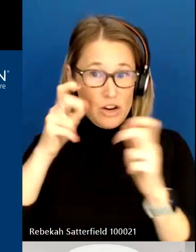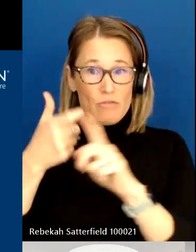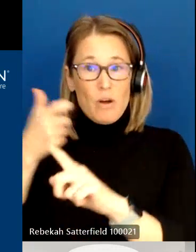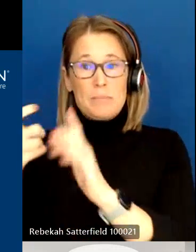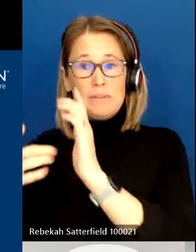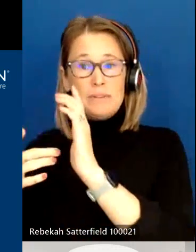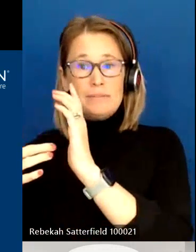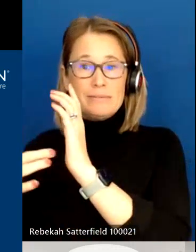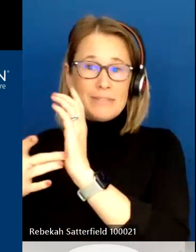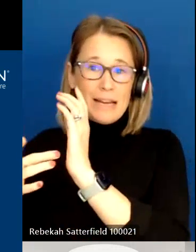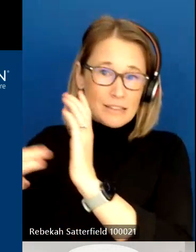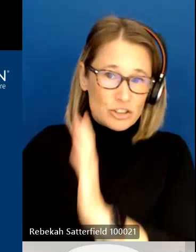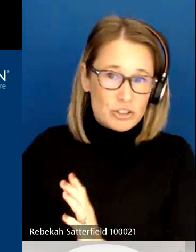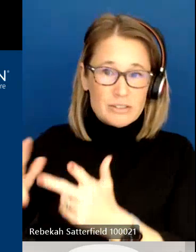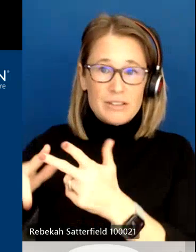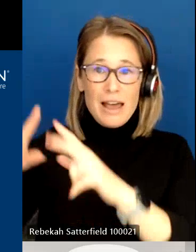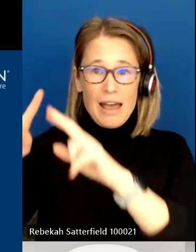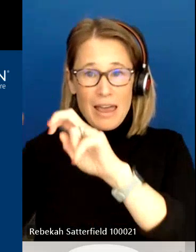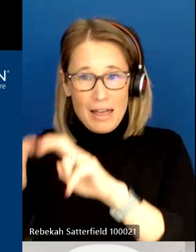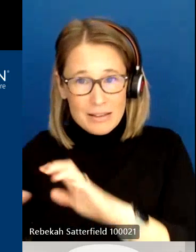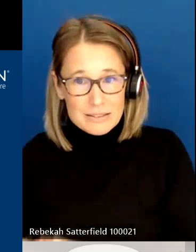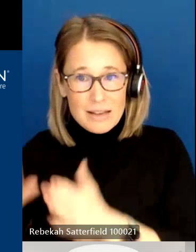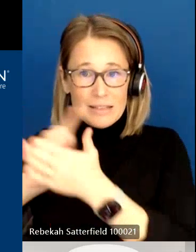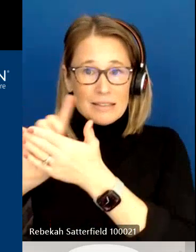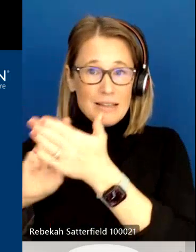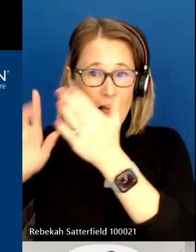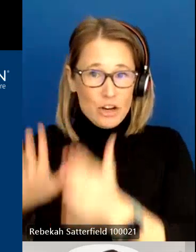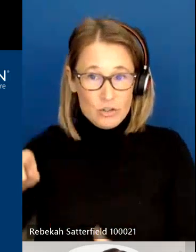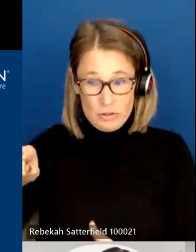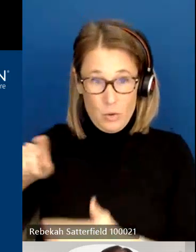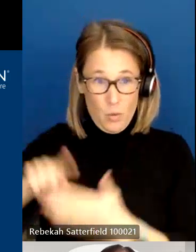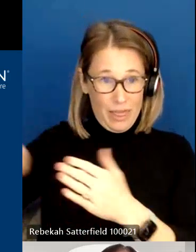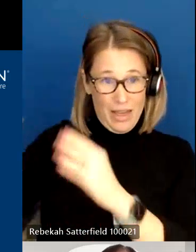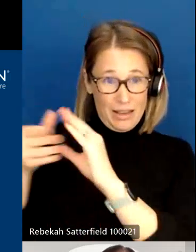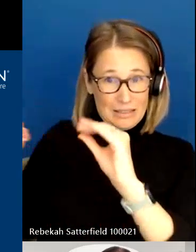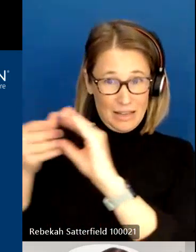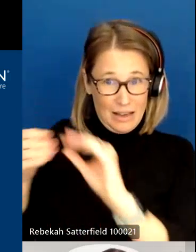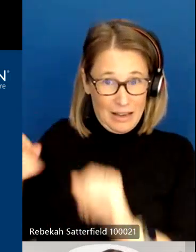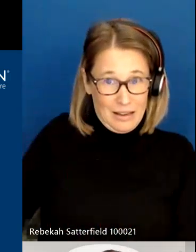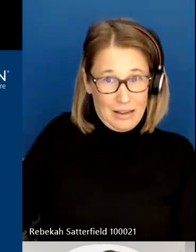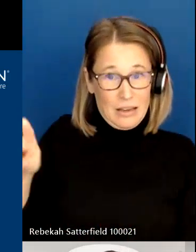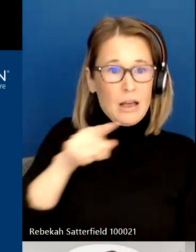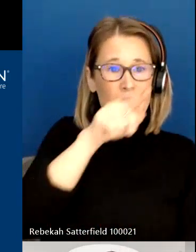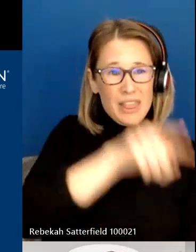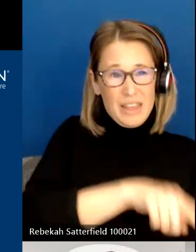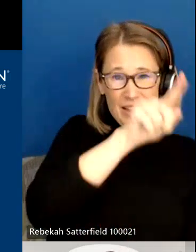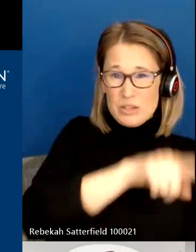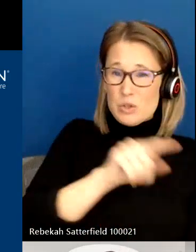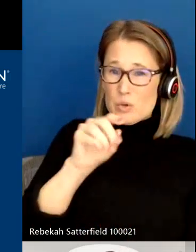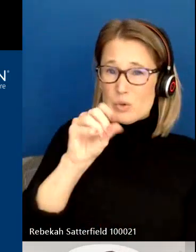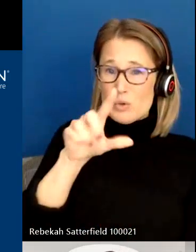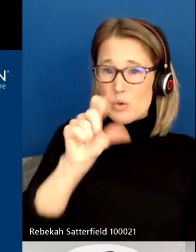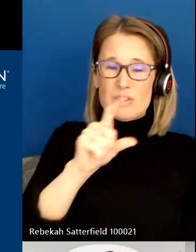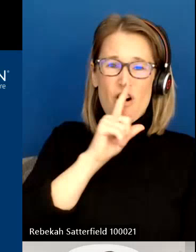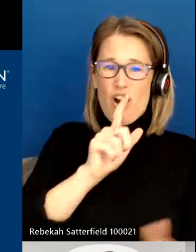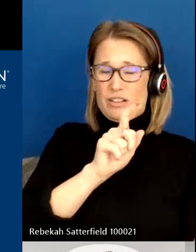from the analysts the uh designers is that these tools of course are Dynamic the technology is